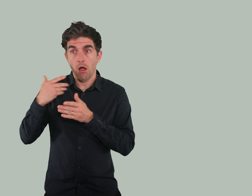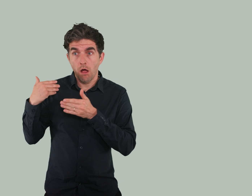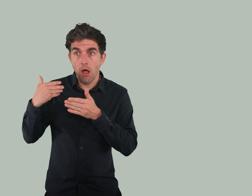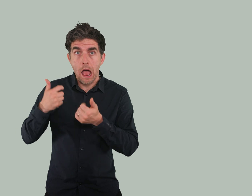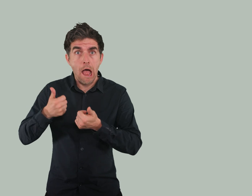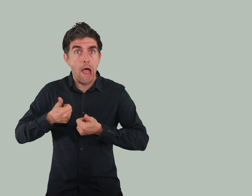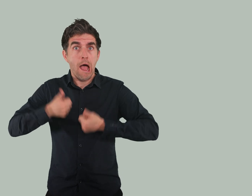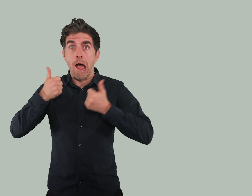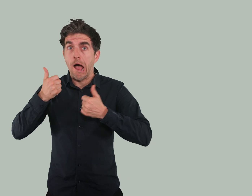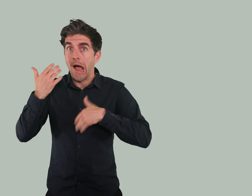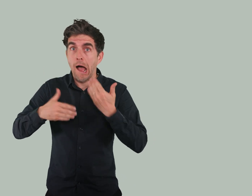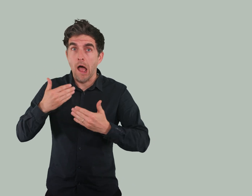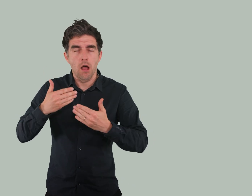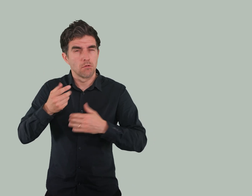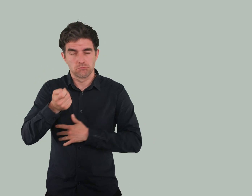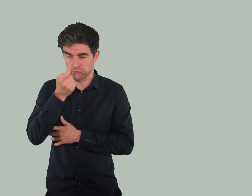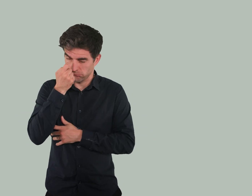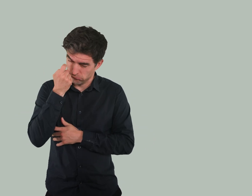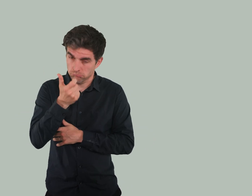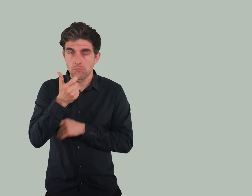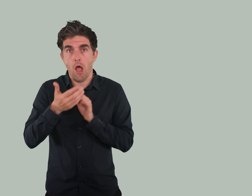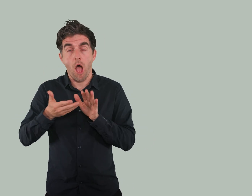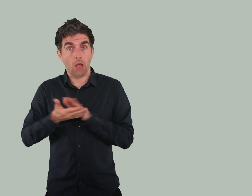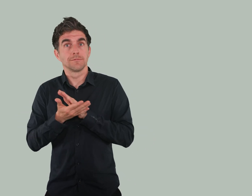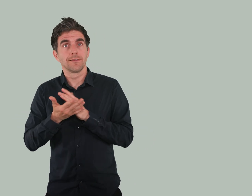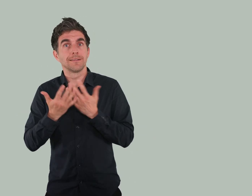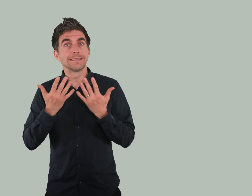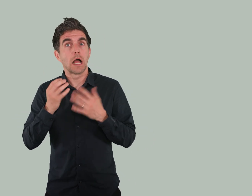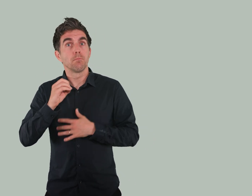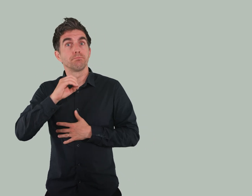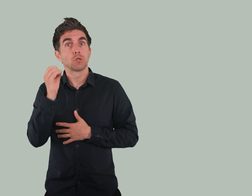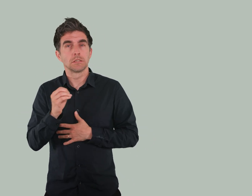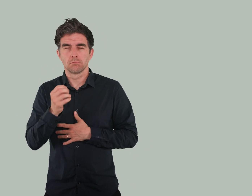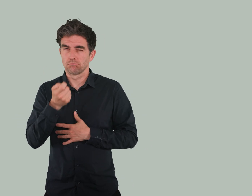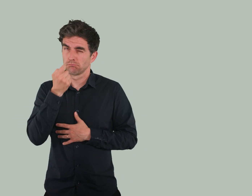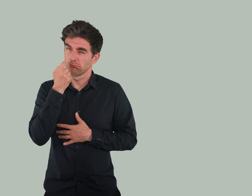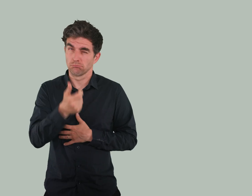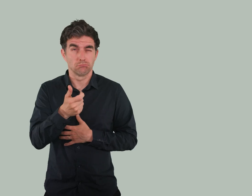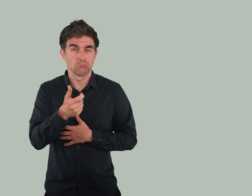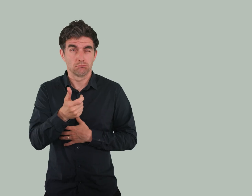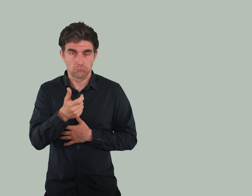Even in better periods, it has rarely fallen much below 10 per cent.